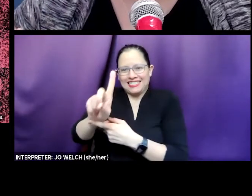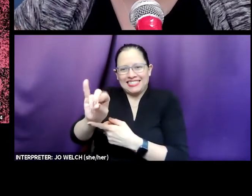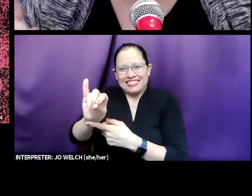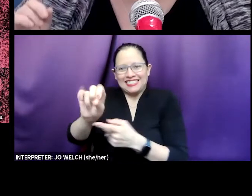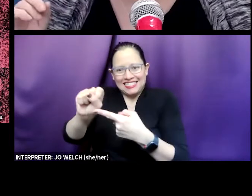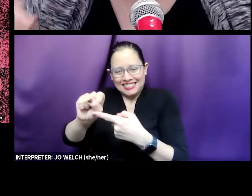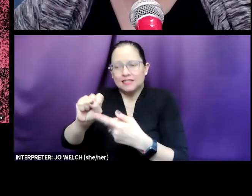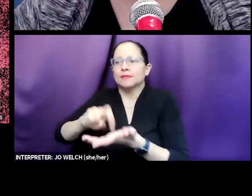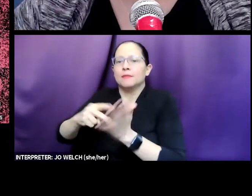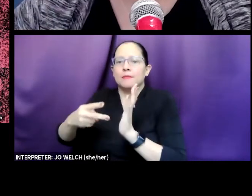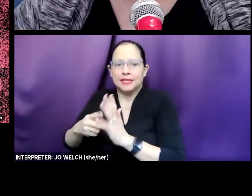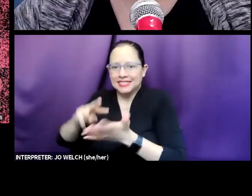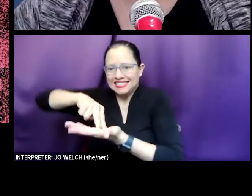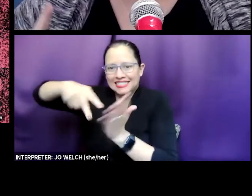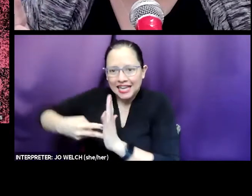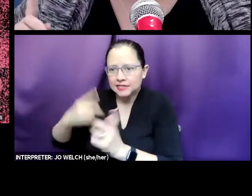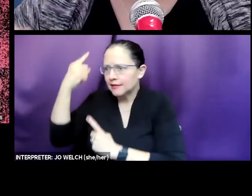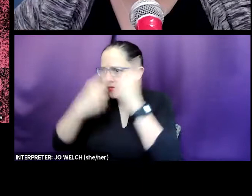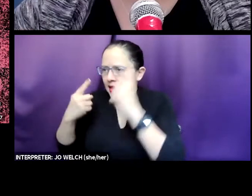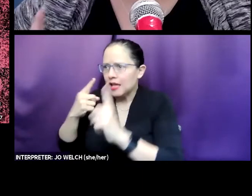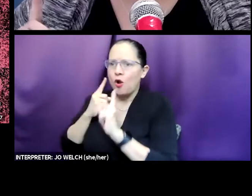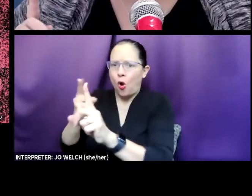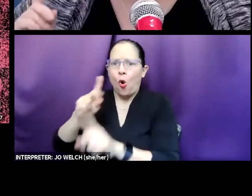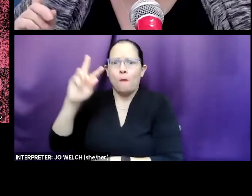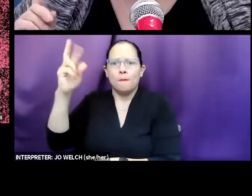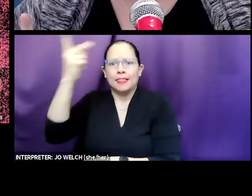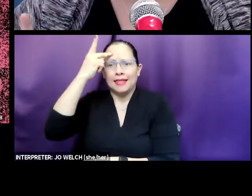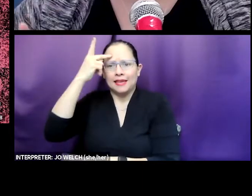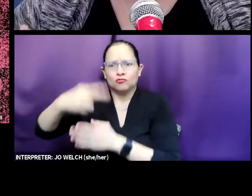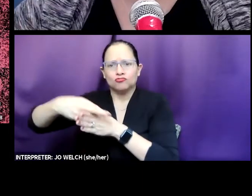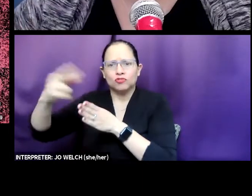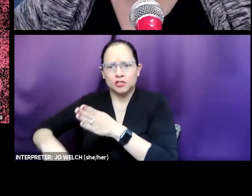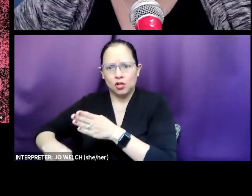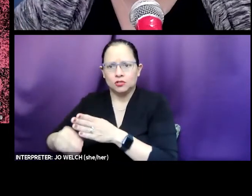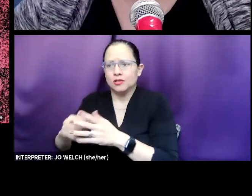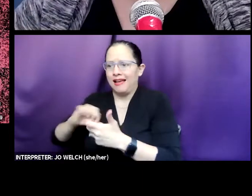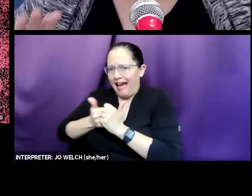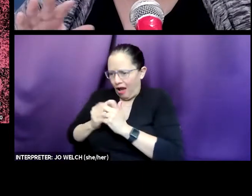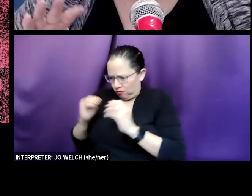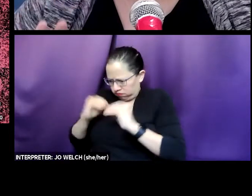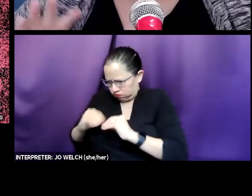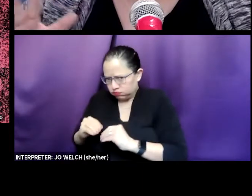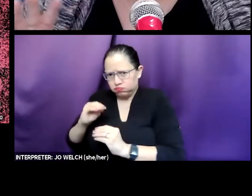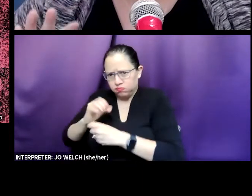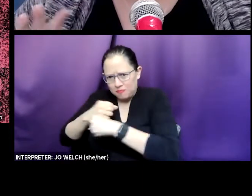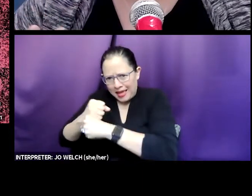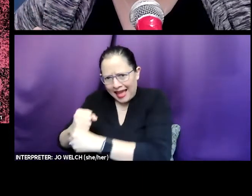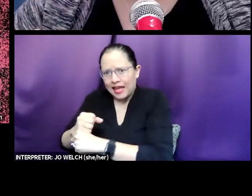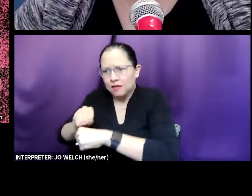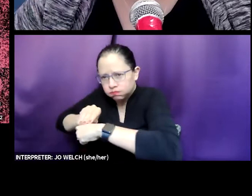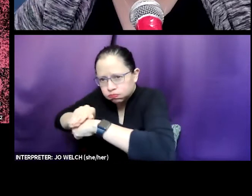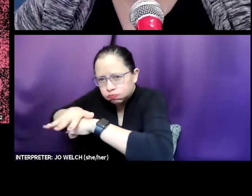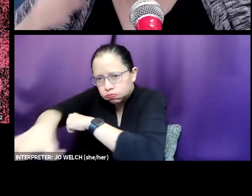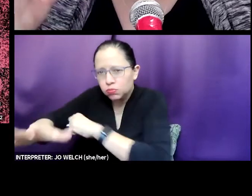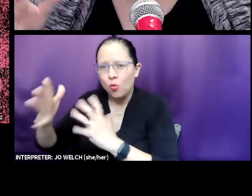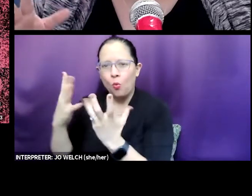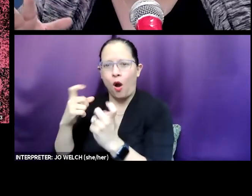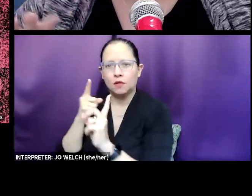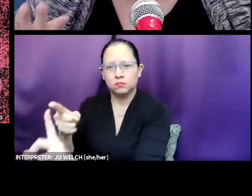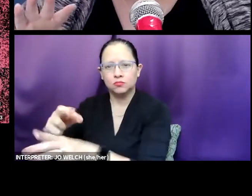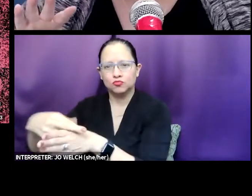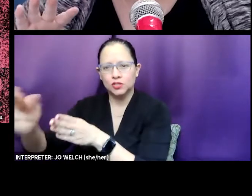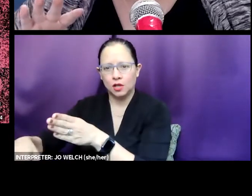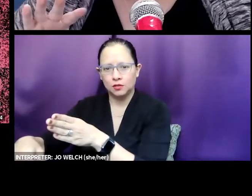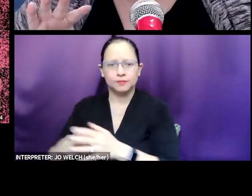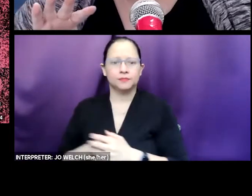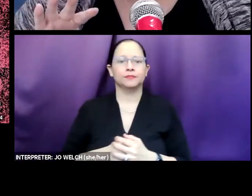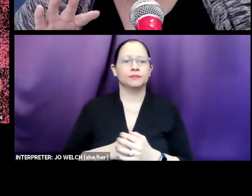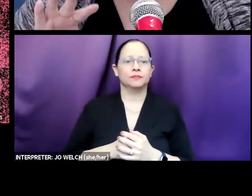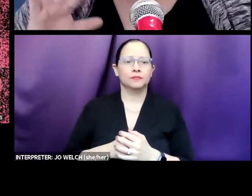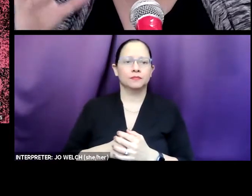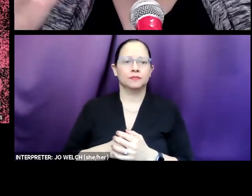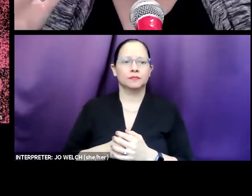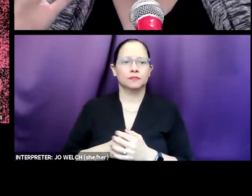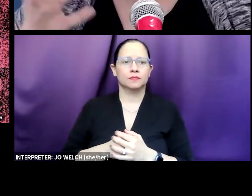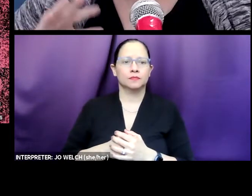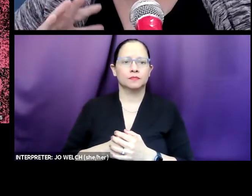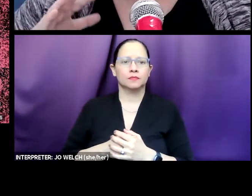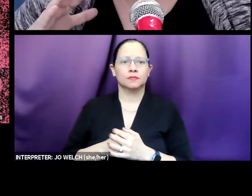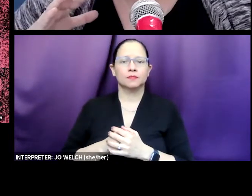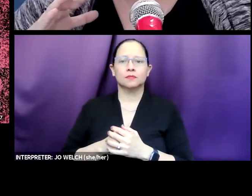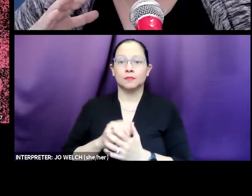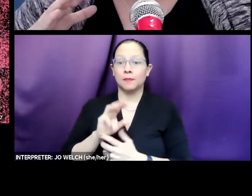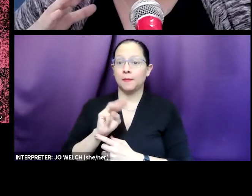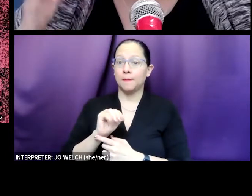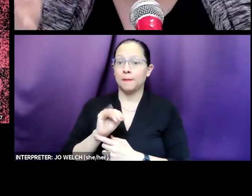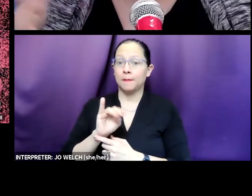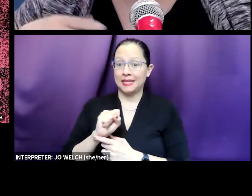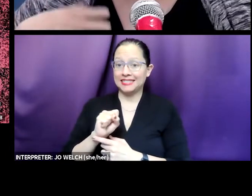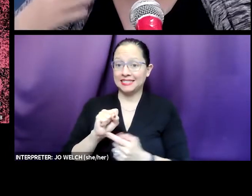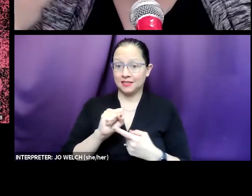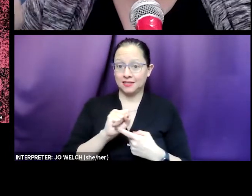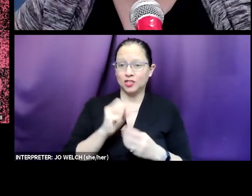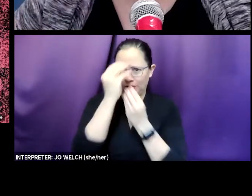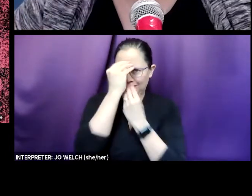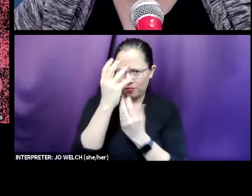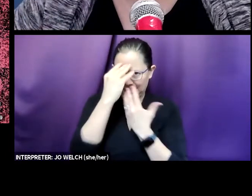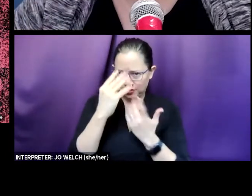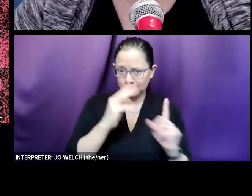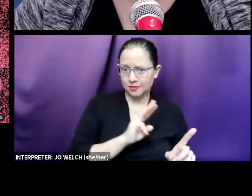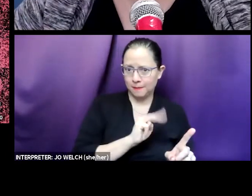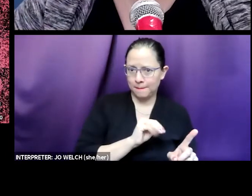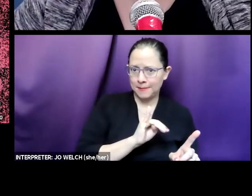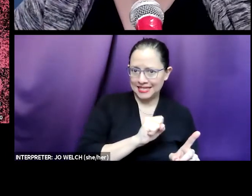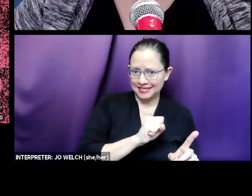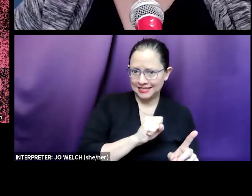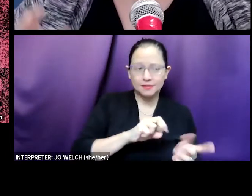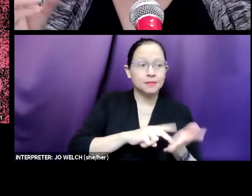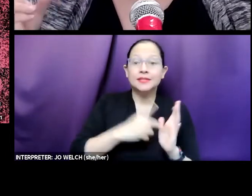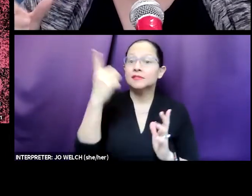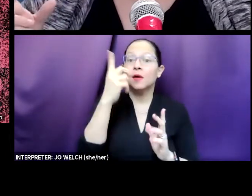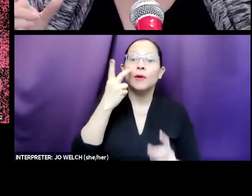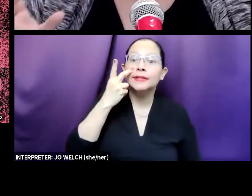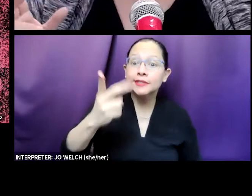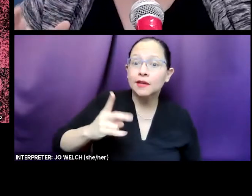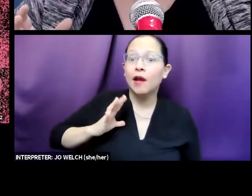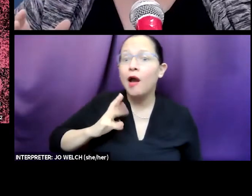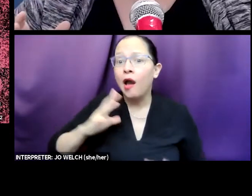for political ends so today I'm going to present to you some disinformation but I think it's important that you understand these distinctions where misinformation is just false ideas or false things that are being shared, but it doesn't have intentionality